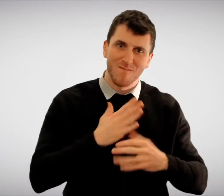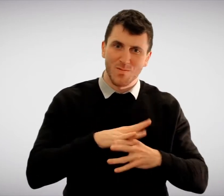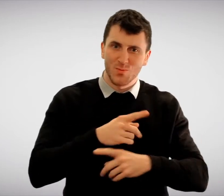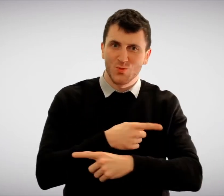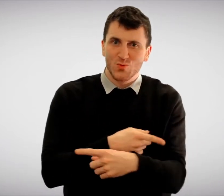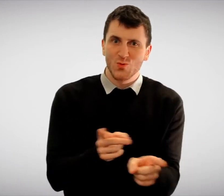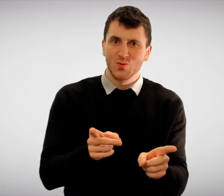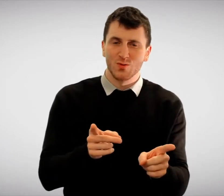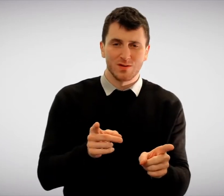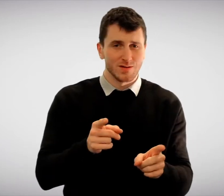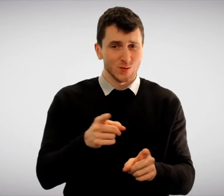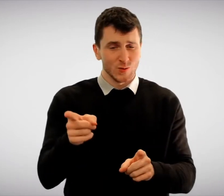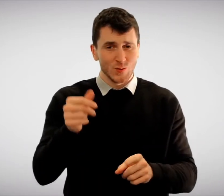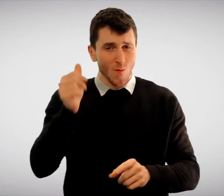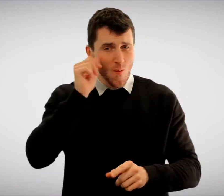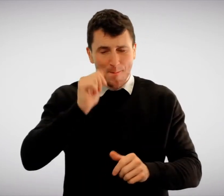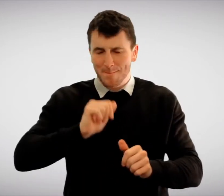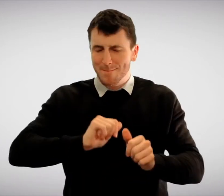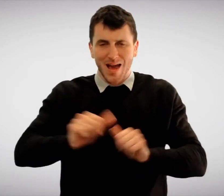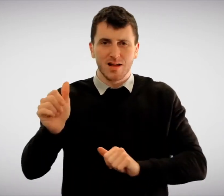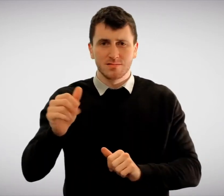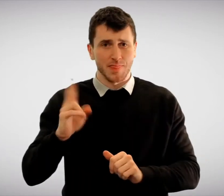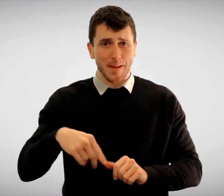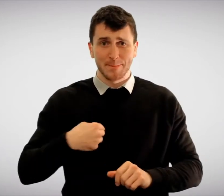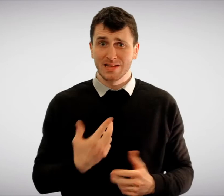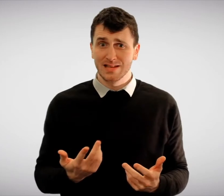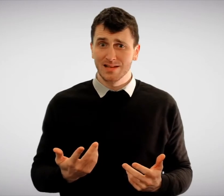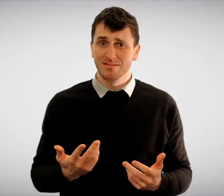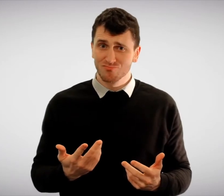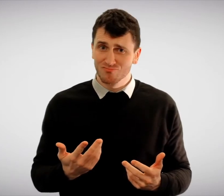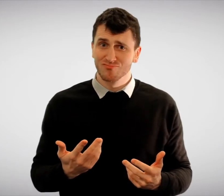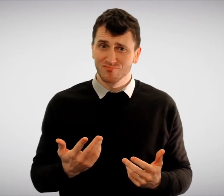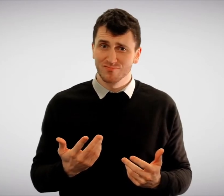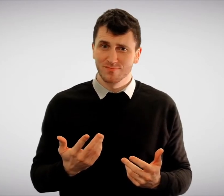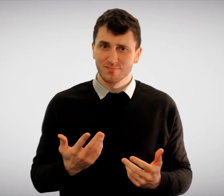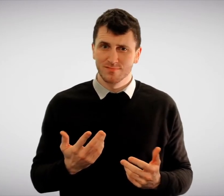but I need to hear more from young people, because you know better than me.